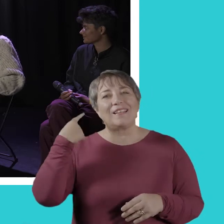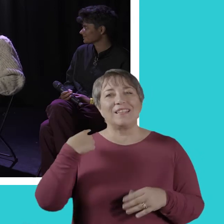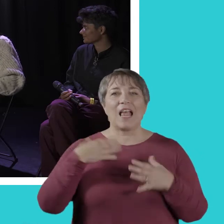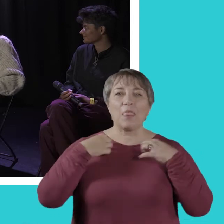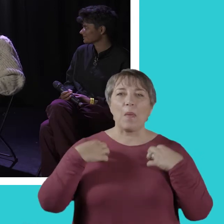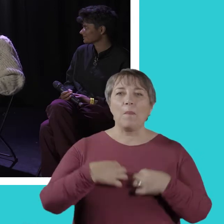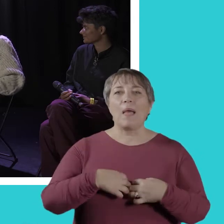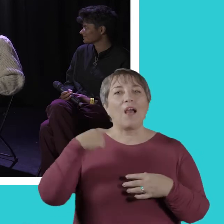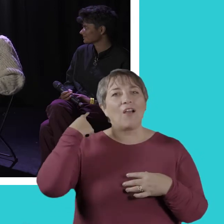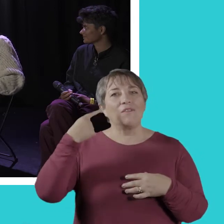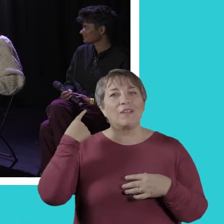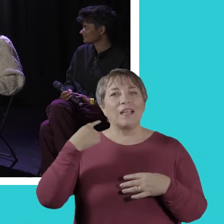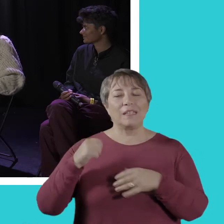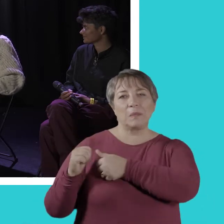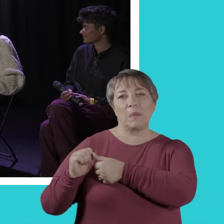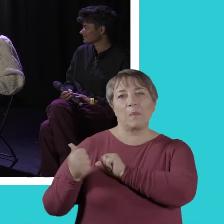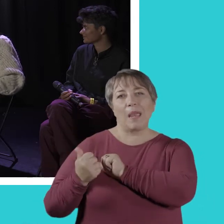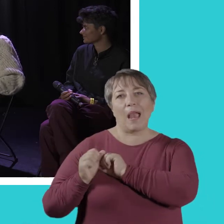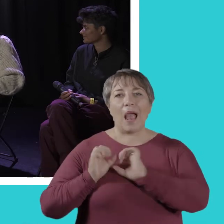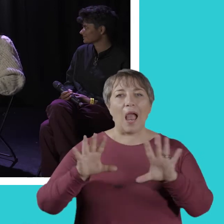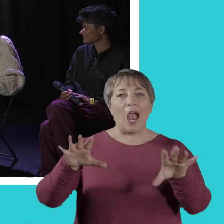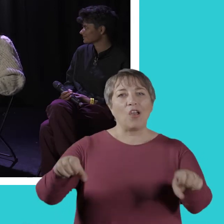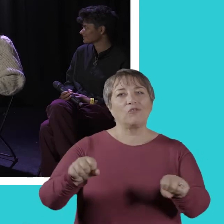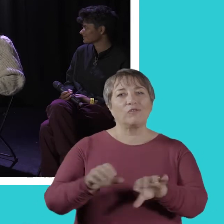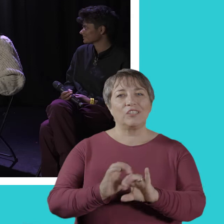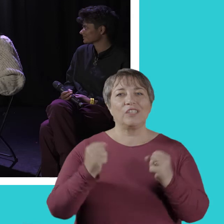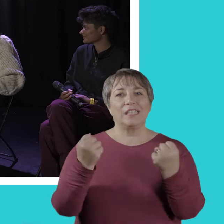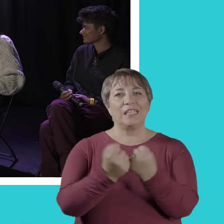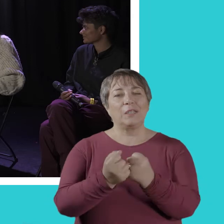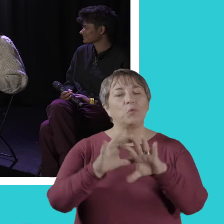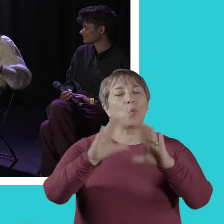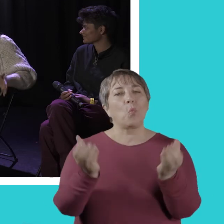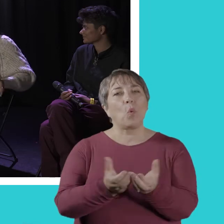Peer Outreach Team’s World Mental Health Day Festival 2021 and thank you for joining